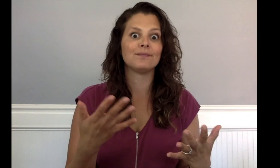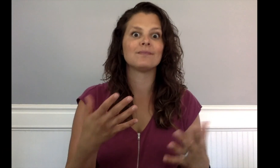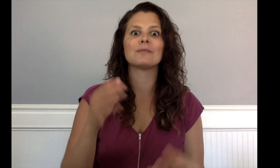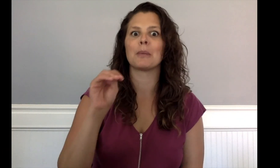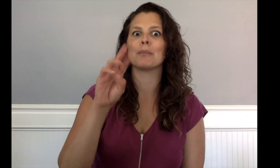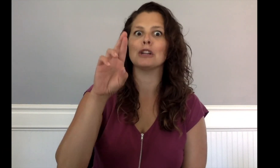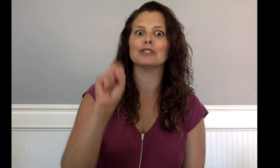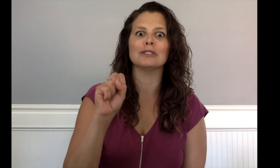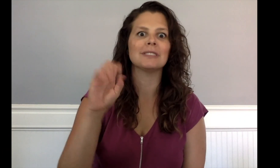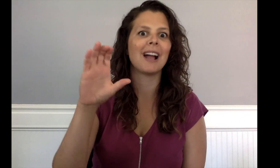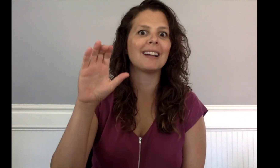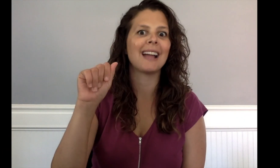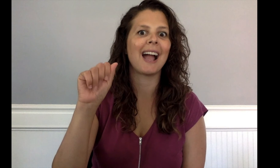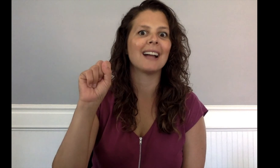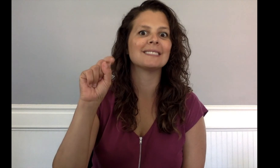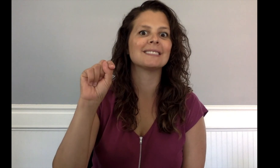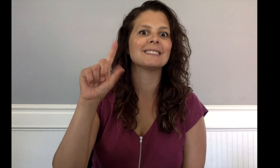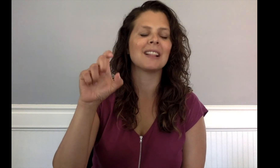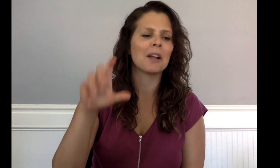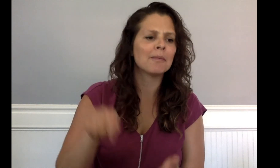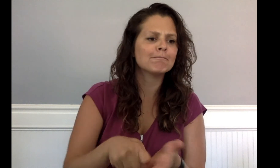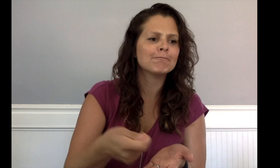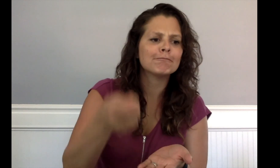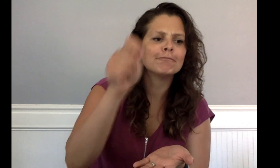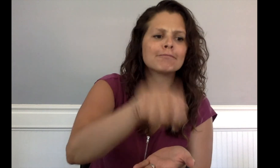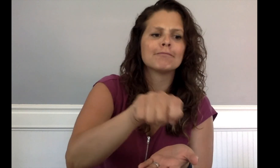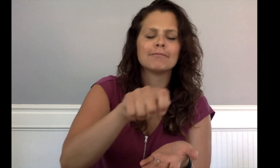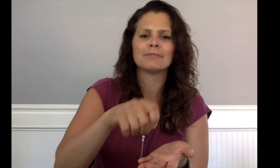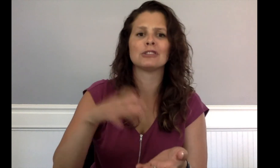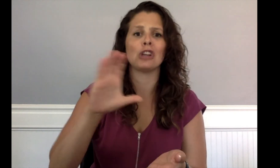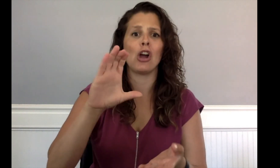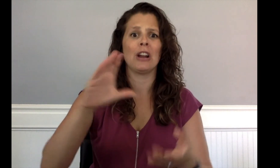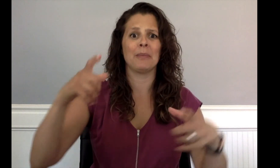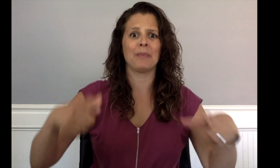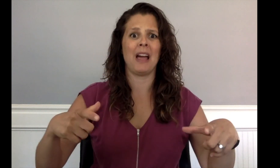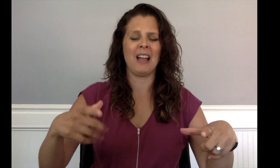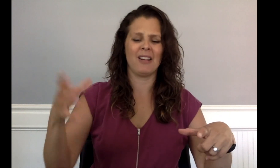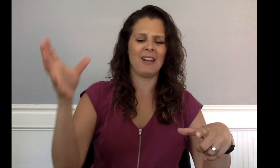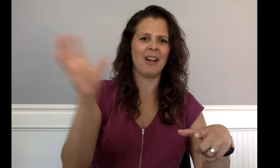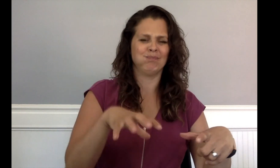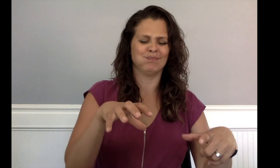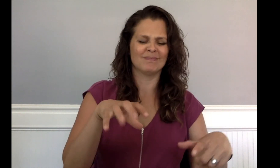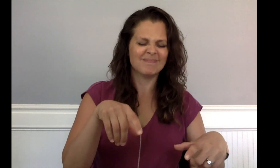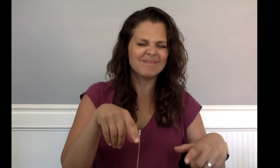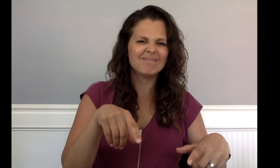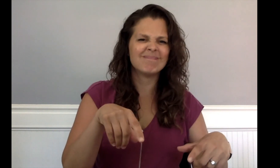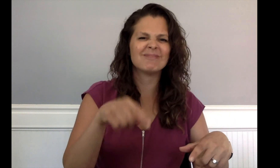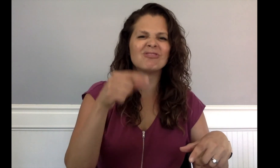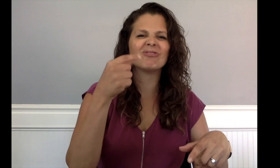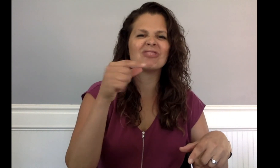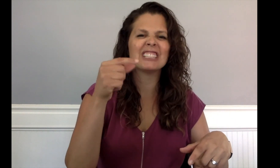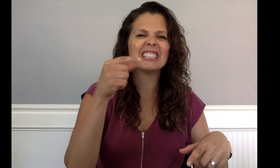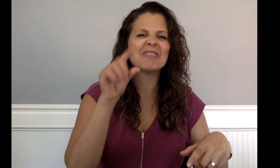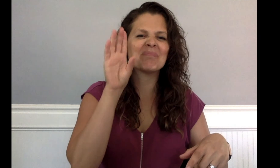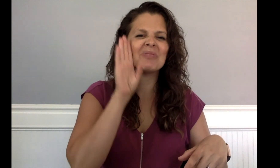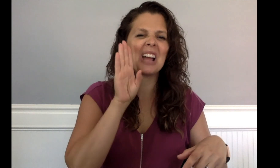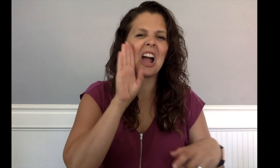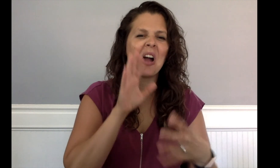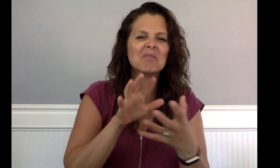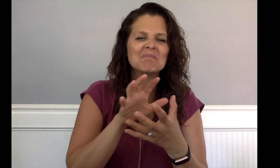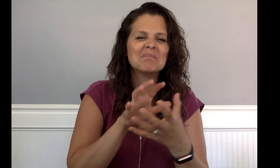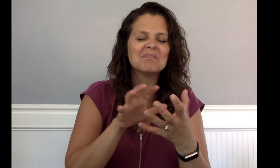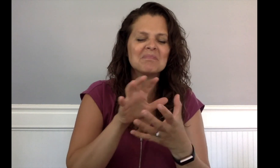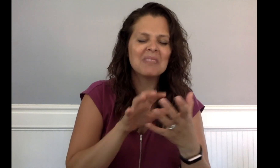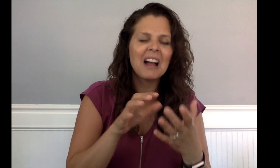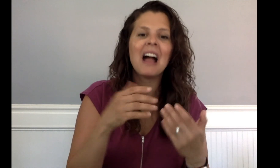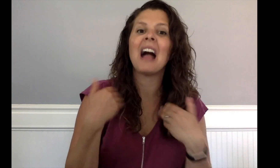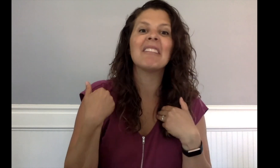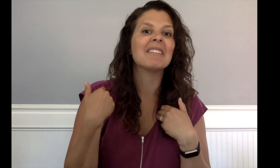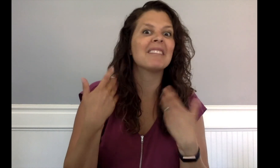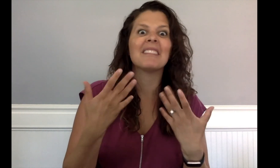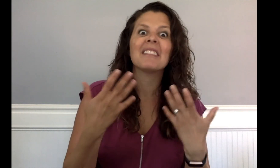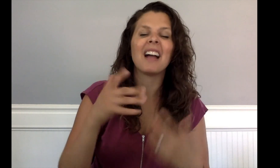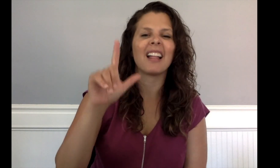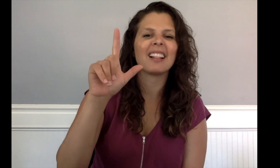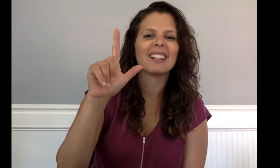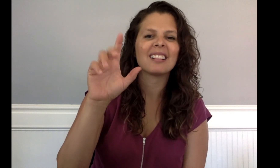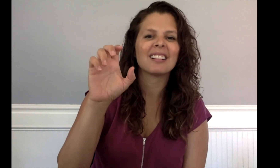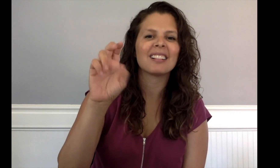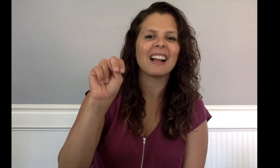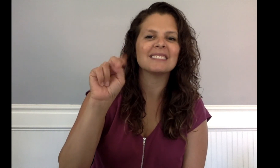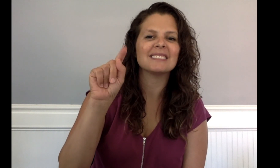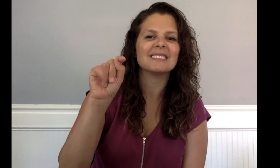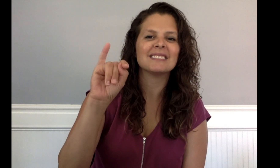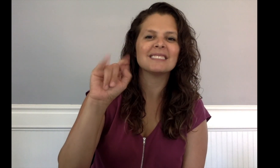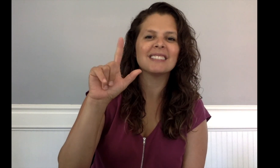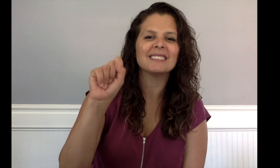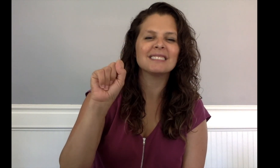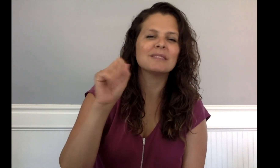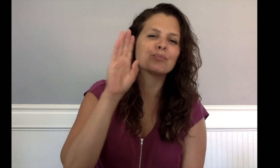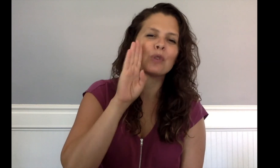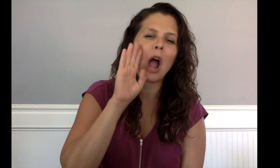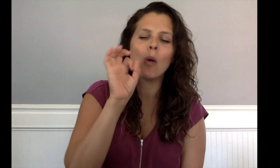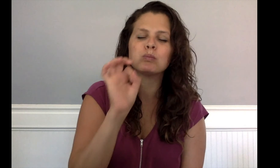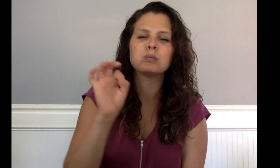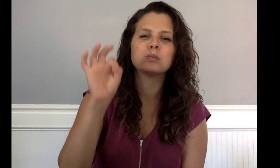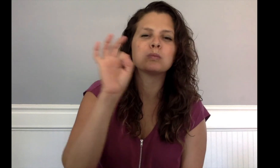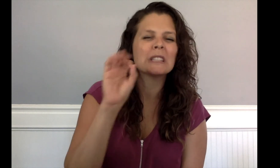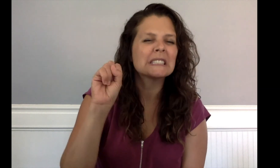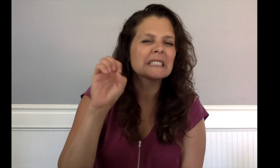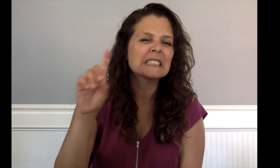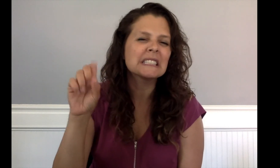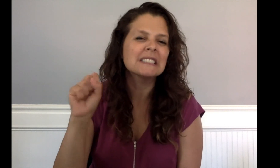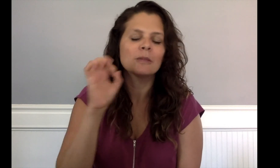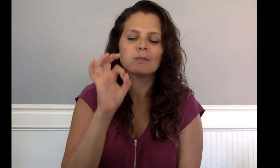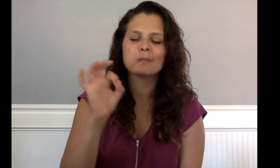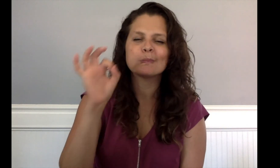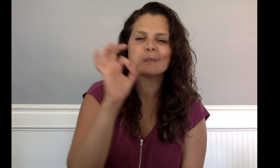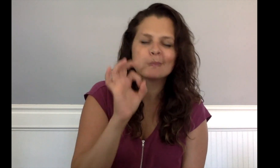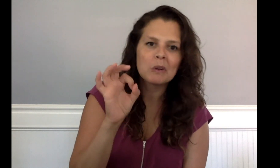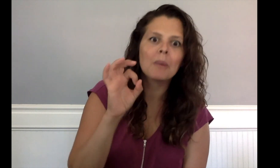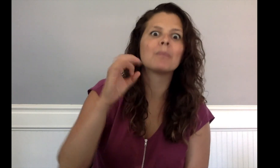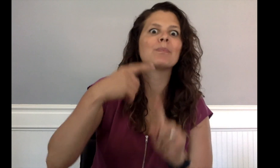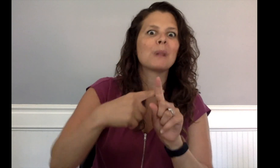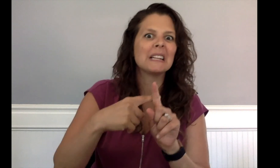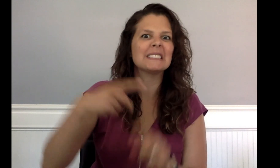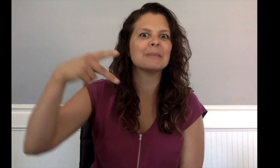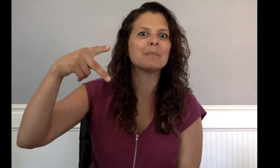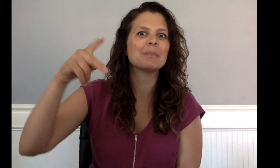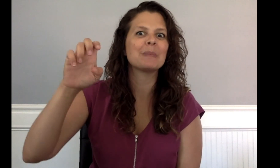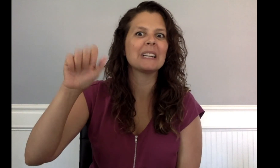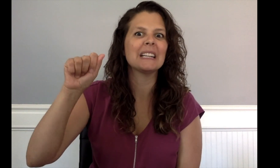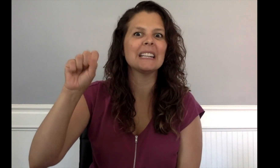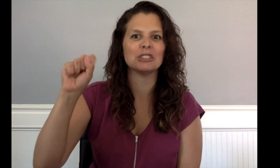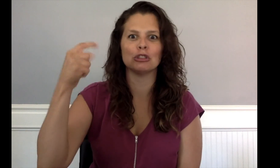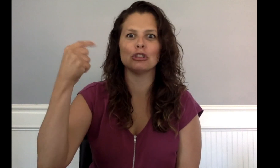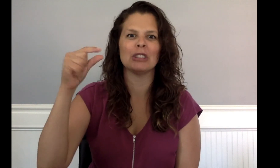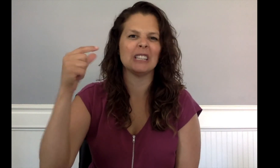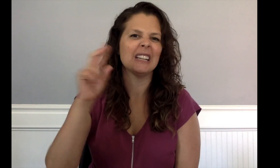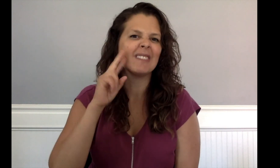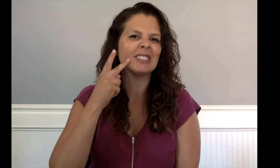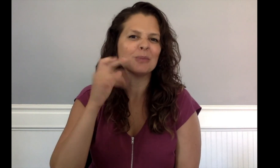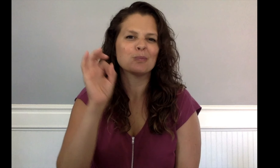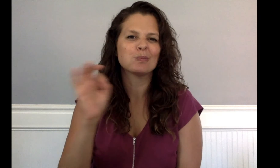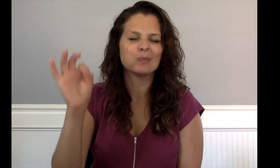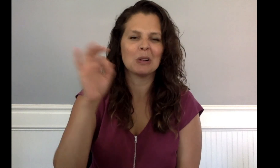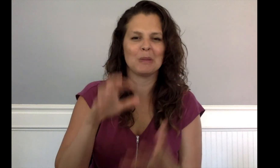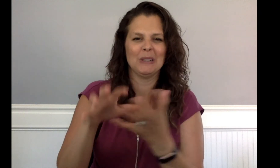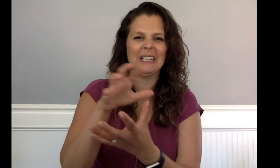Mrs. Castle piled lentils and peas onto Charlie’s plate.